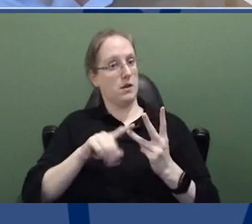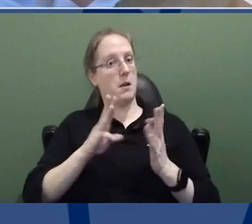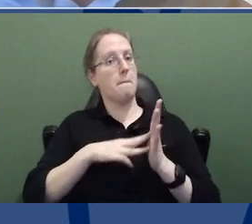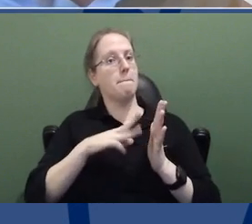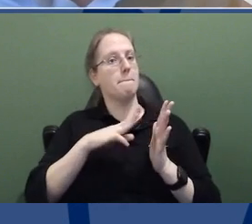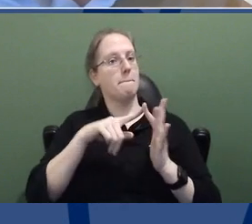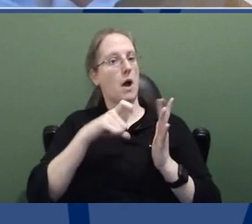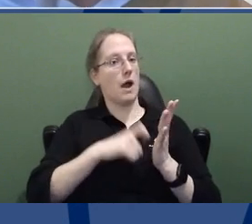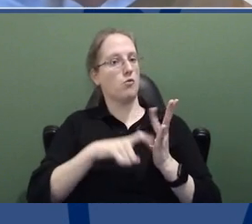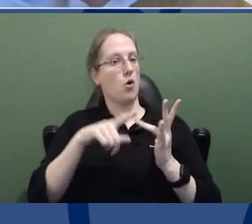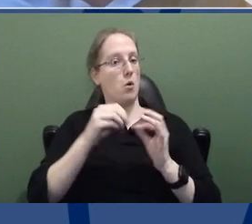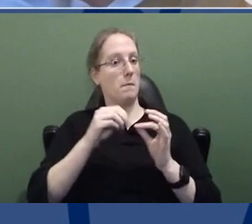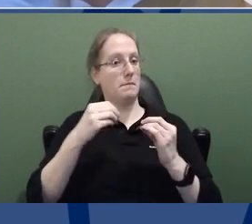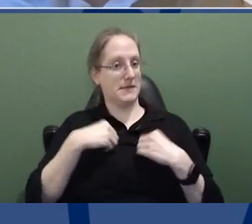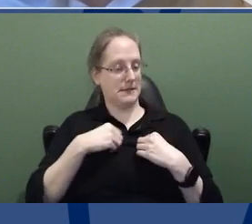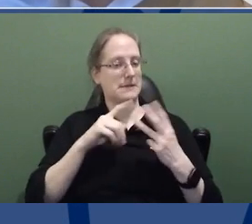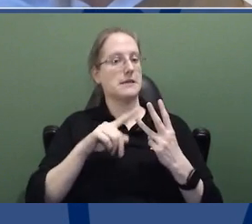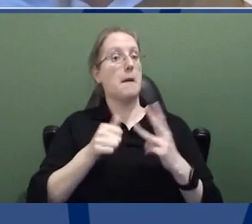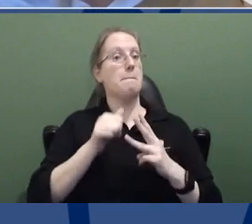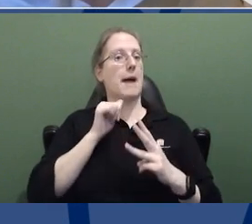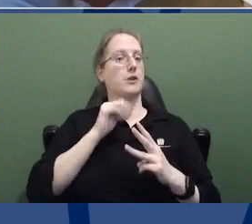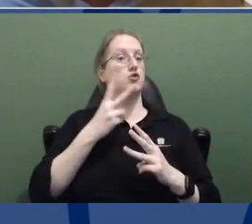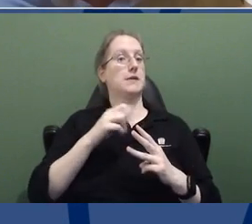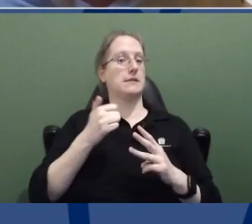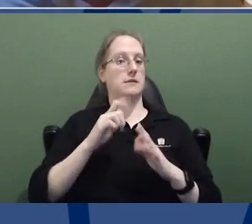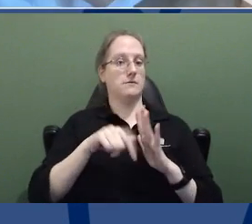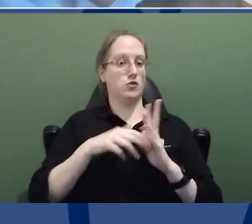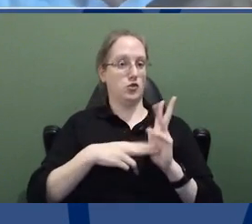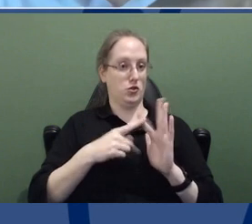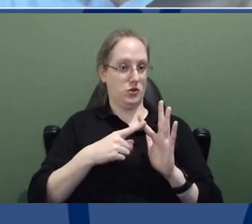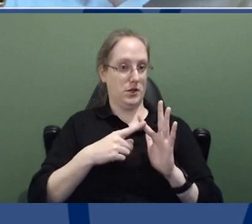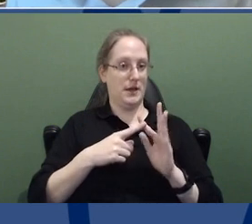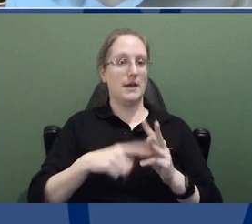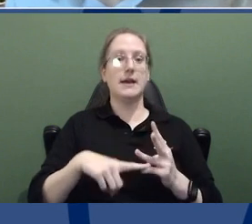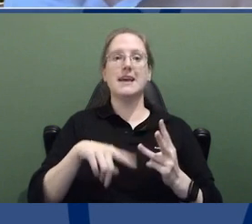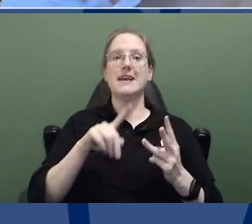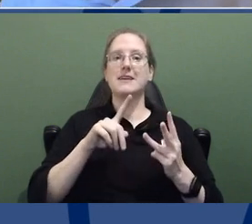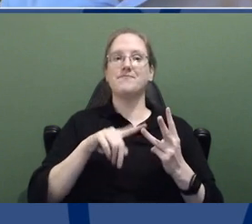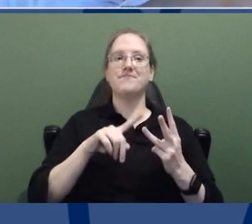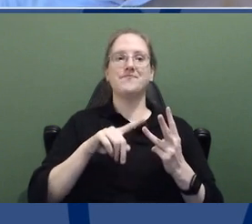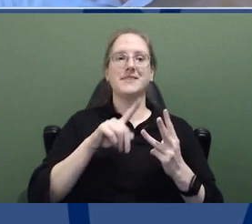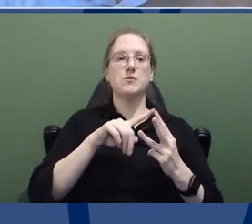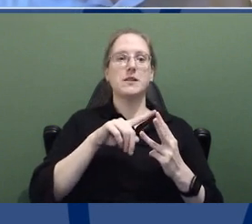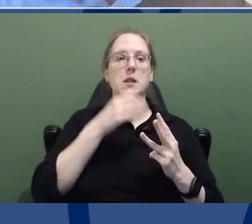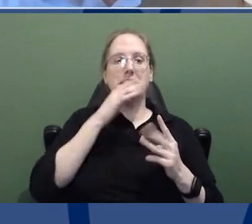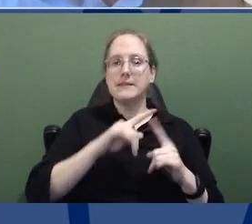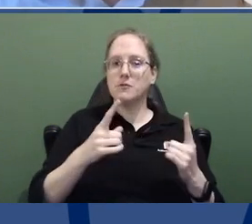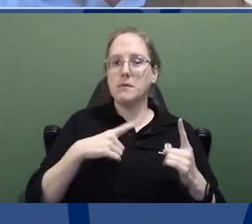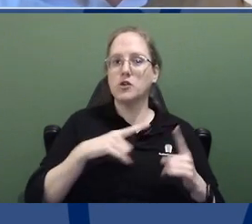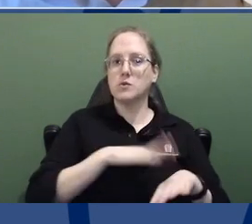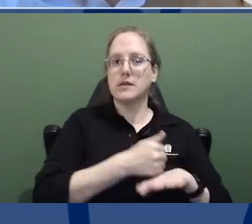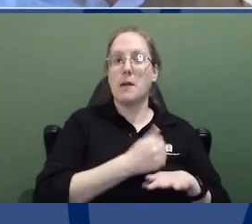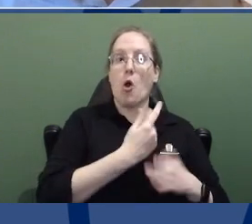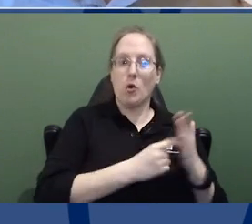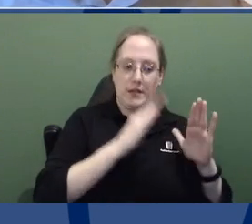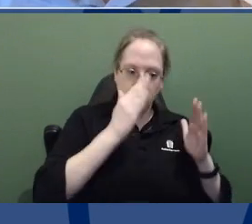a bit different because that was set up only for the first three weeks of the lockdown,